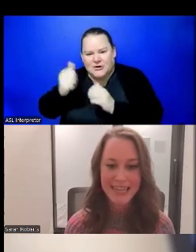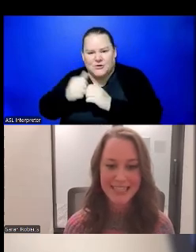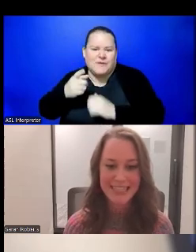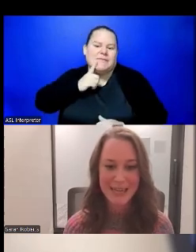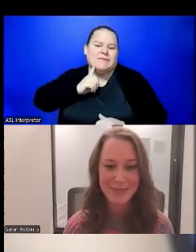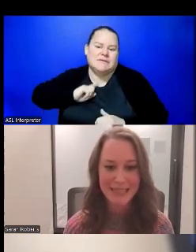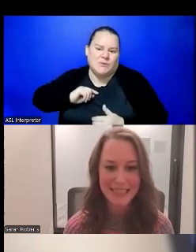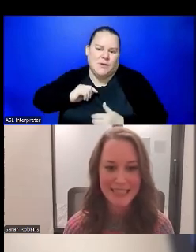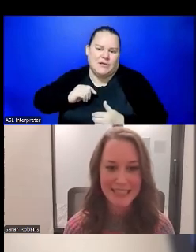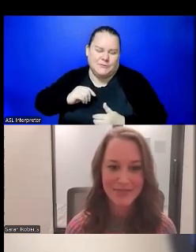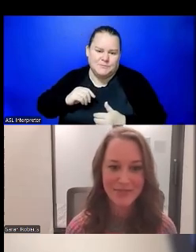Next slide please.